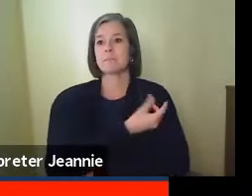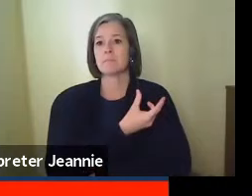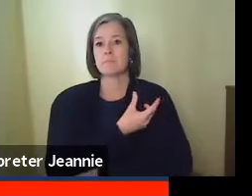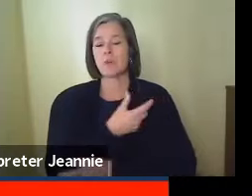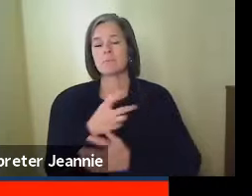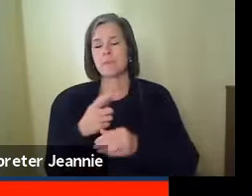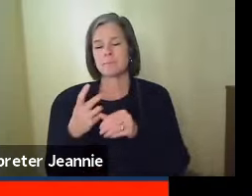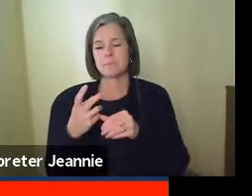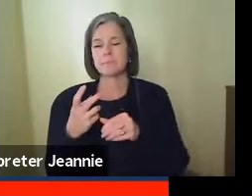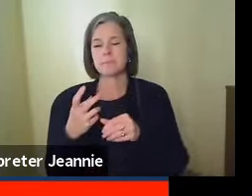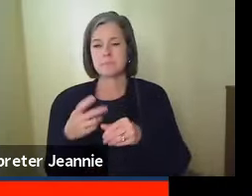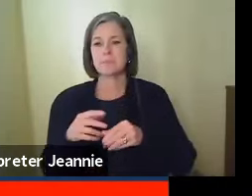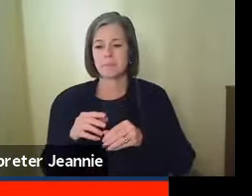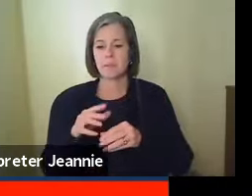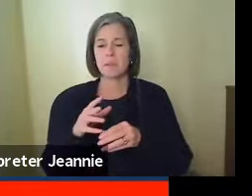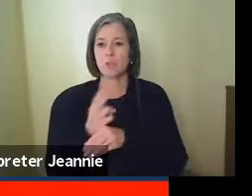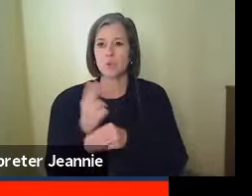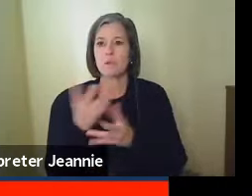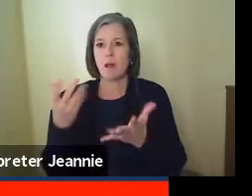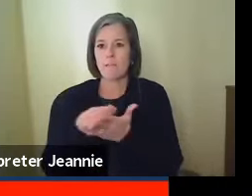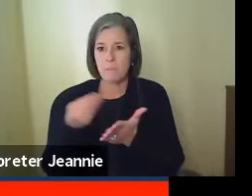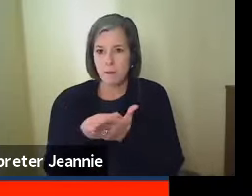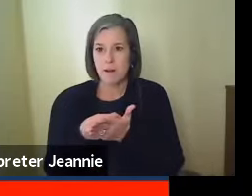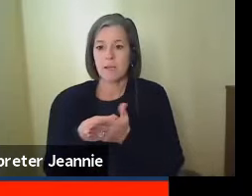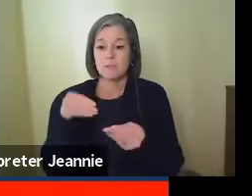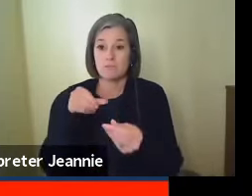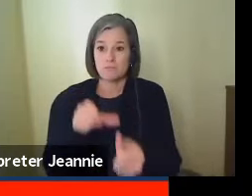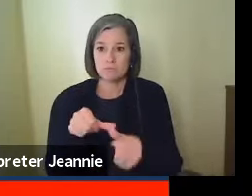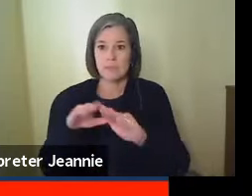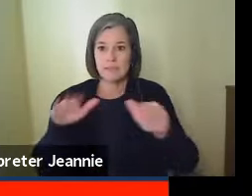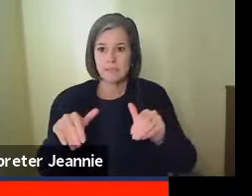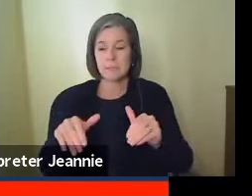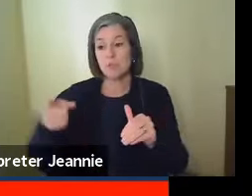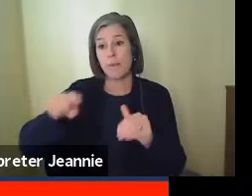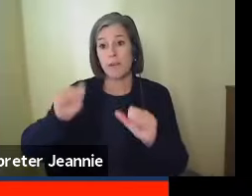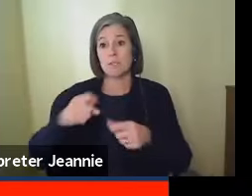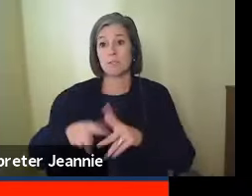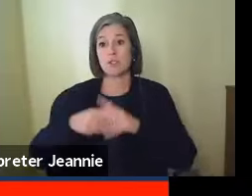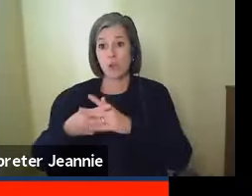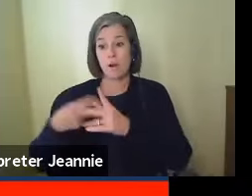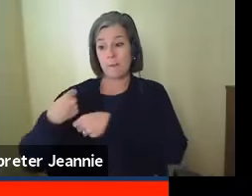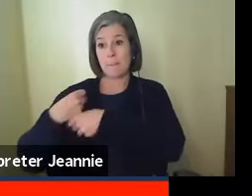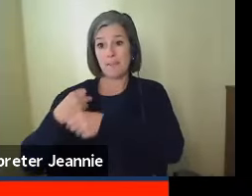into the system so that these pharmaceutical companies could begin manufacturing while the clinical trials were going on.